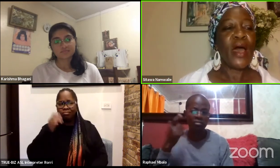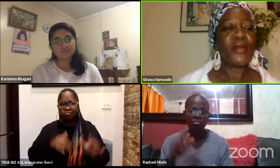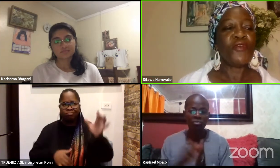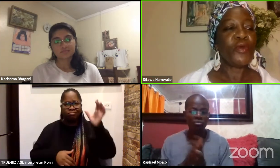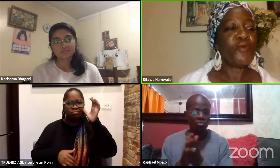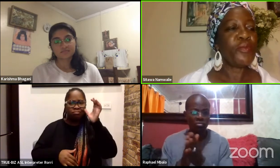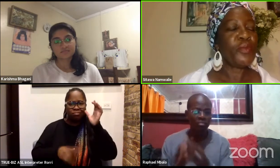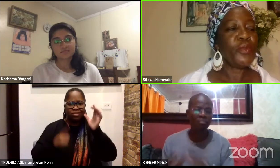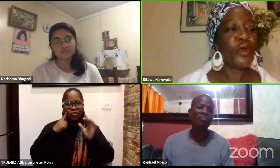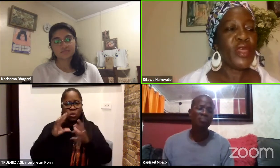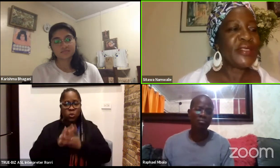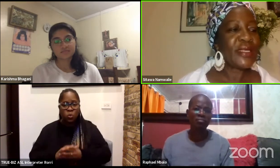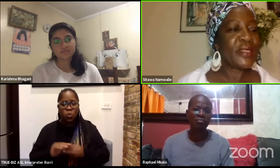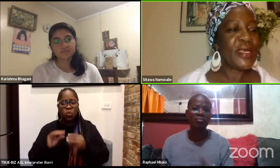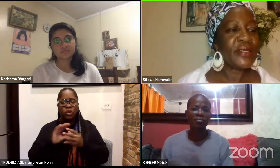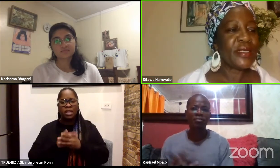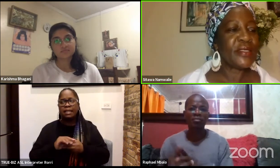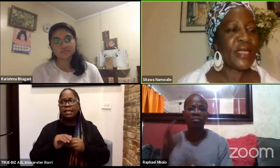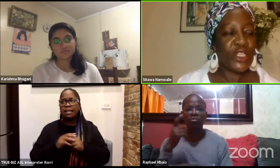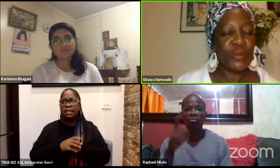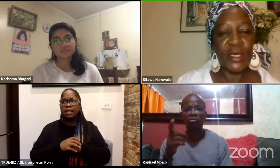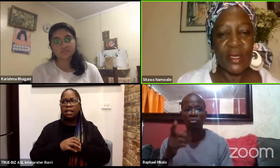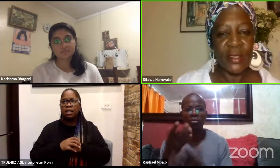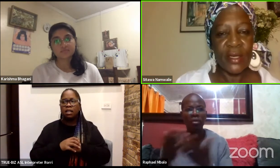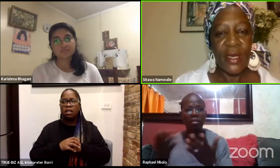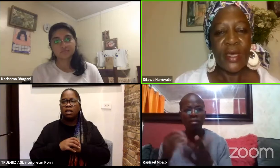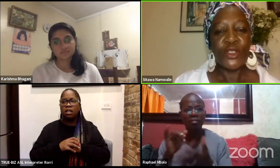and for things that touch me.